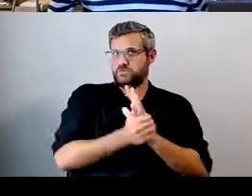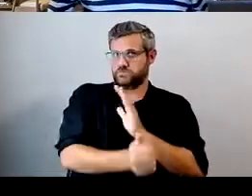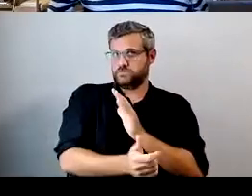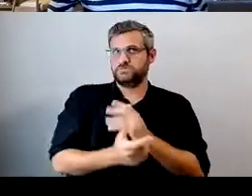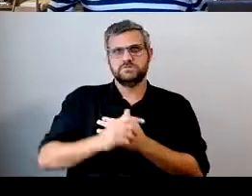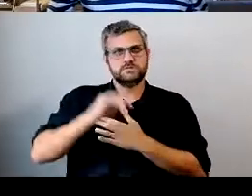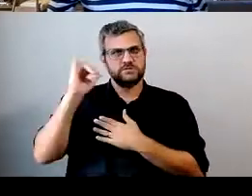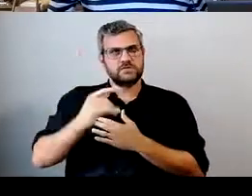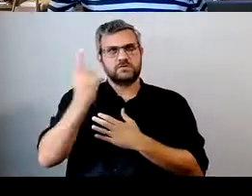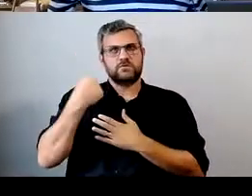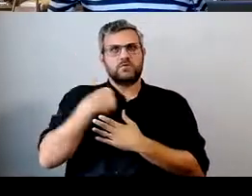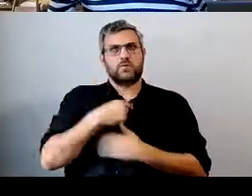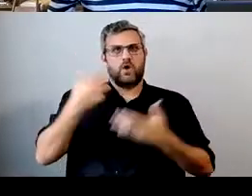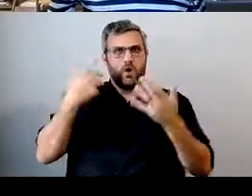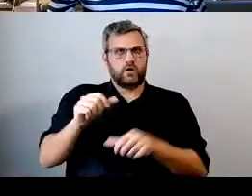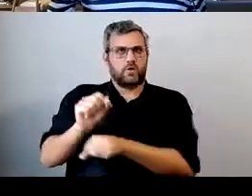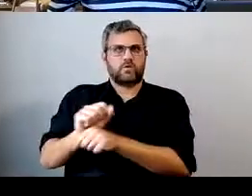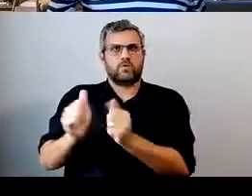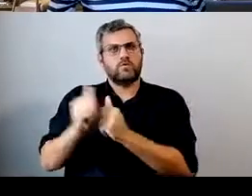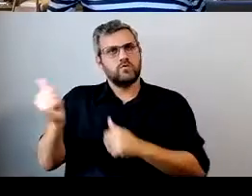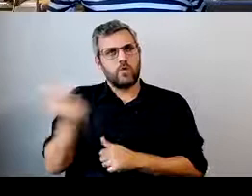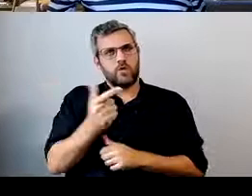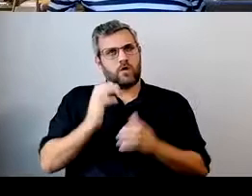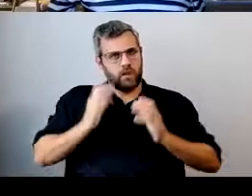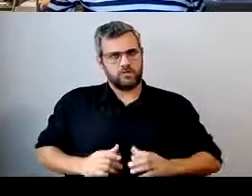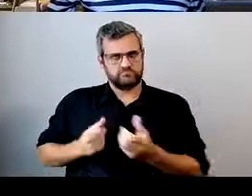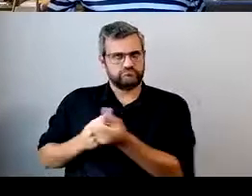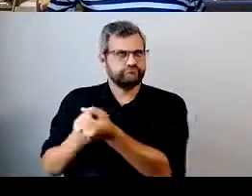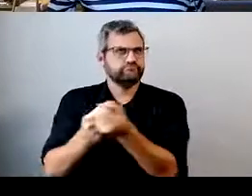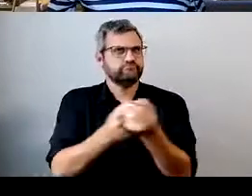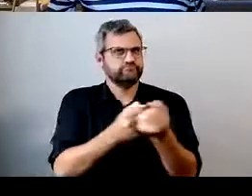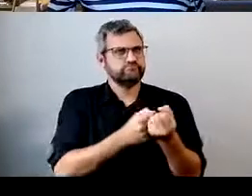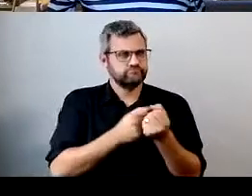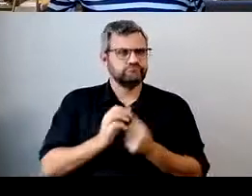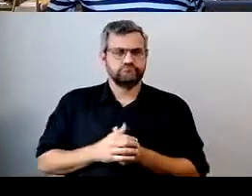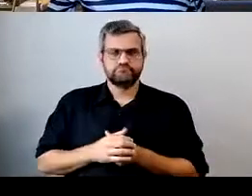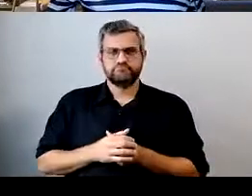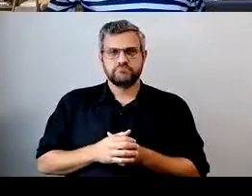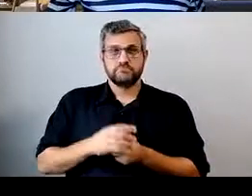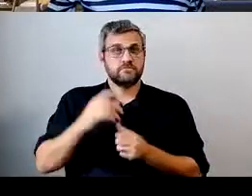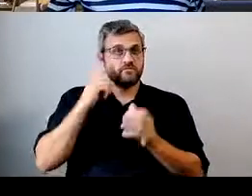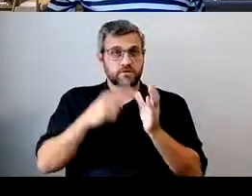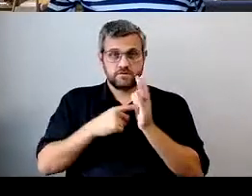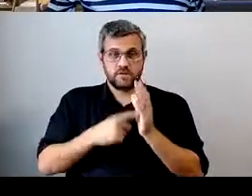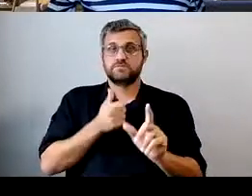And this is something we already work with all clients on, and we support them on these things. So for example, self-regulation skills